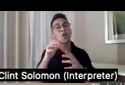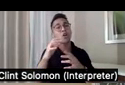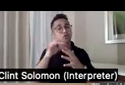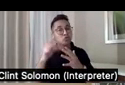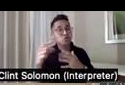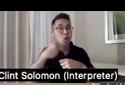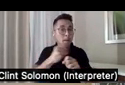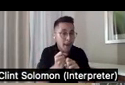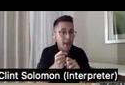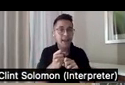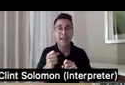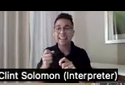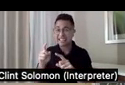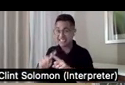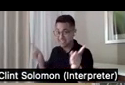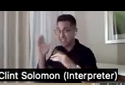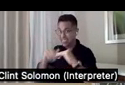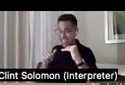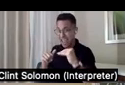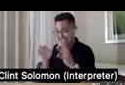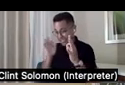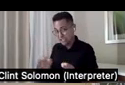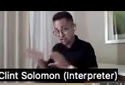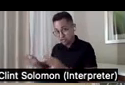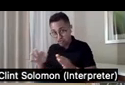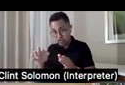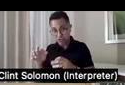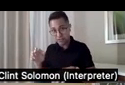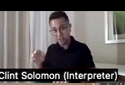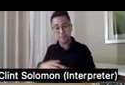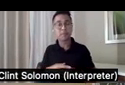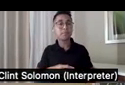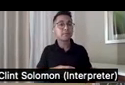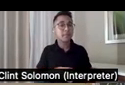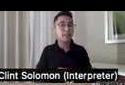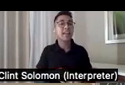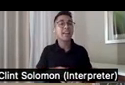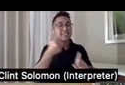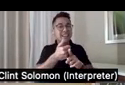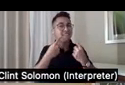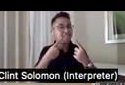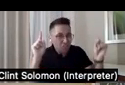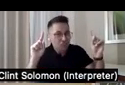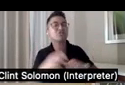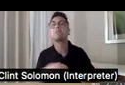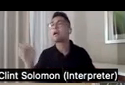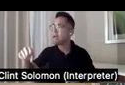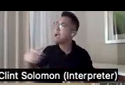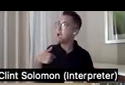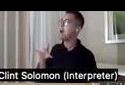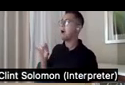from decision making self-efficacy a sense of yeah yeah i did it aren't i good at that and